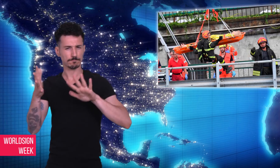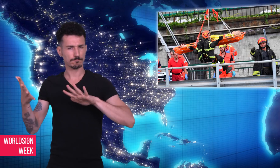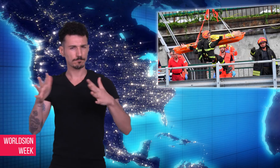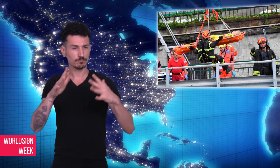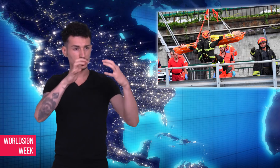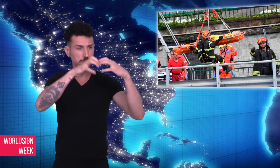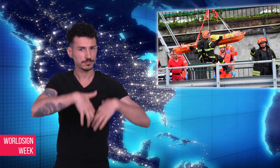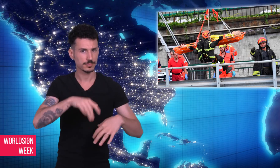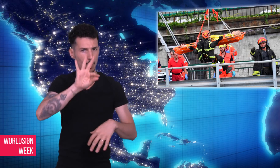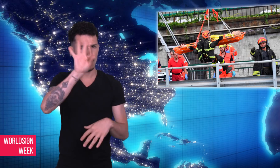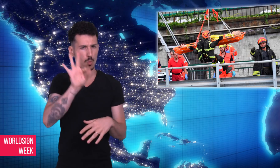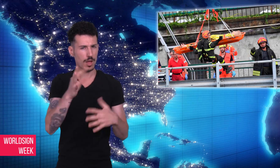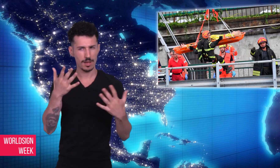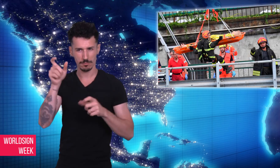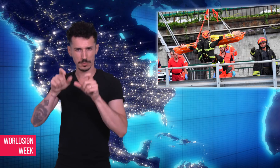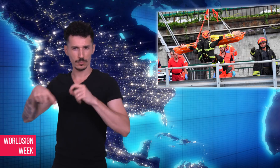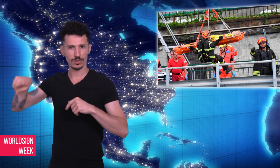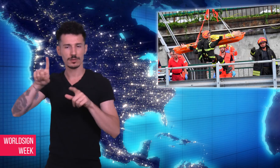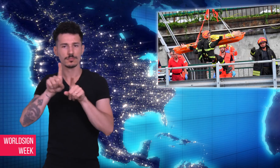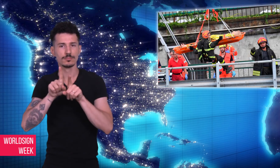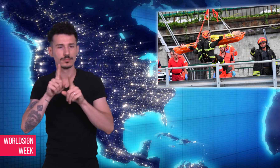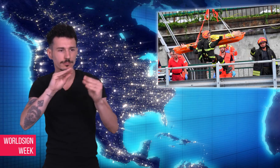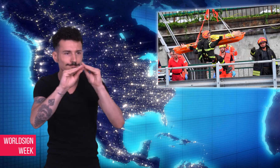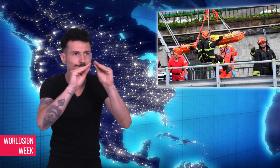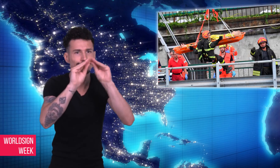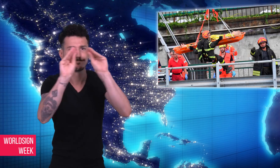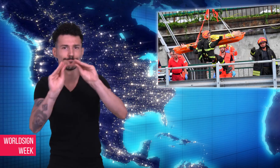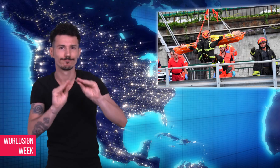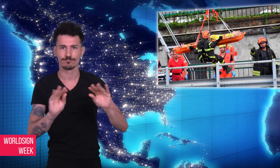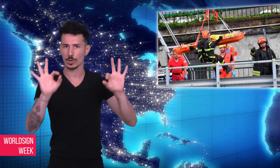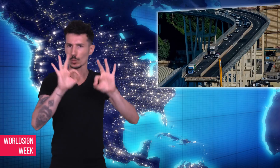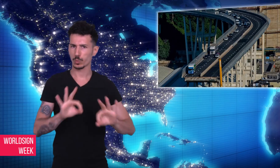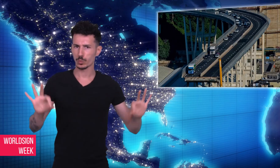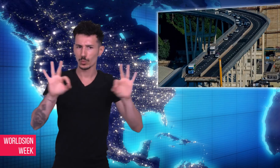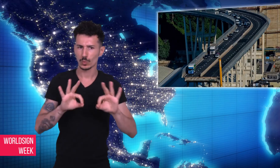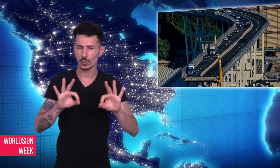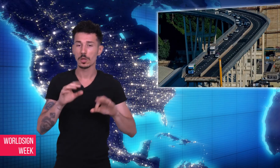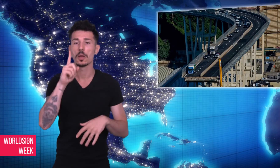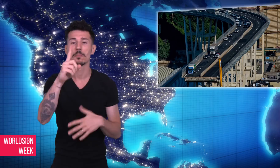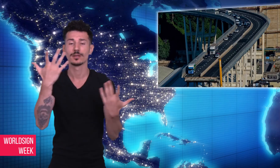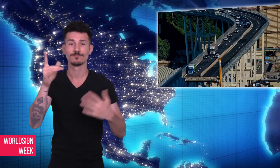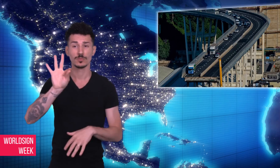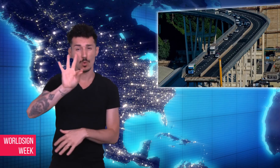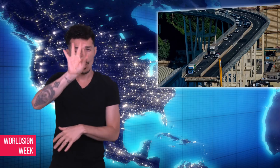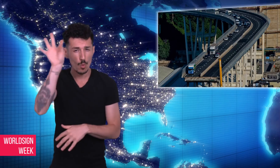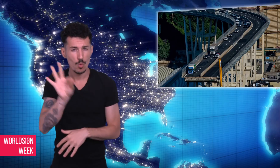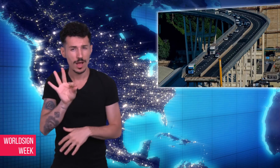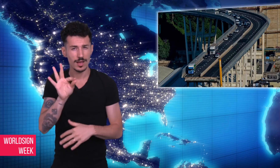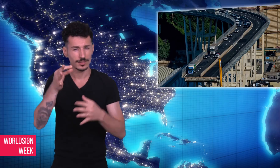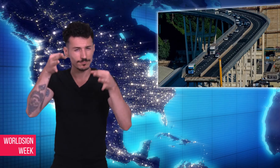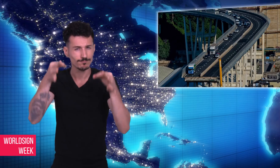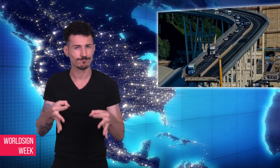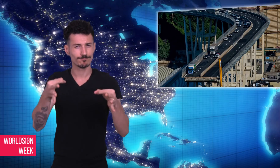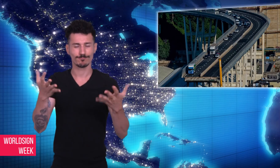questions has been raised as to cause including accusations of poor